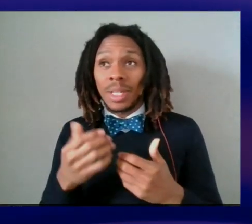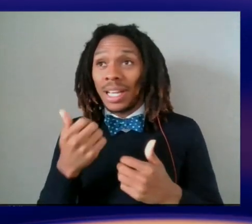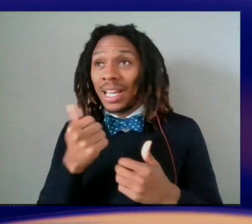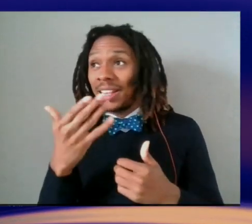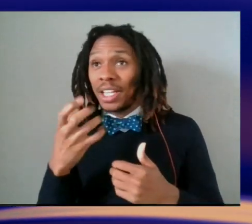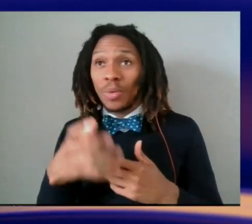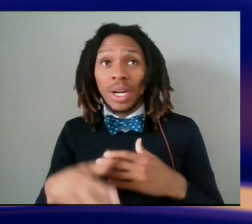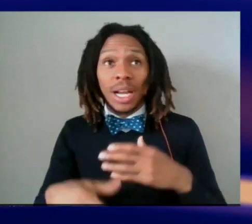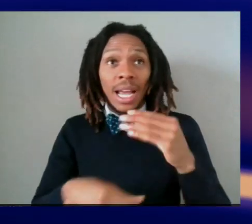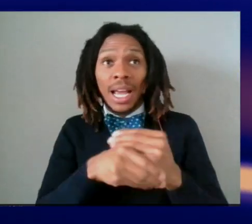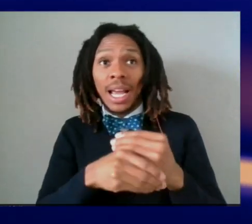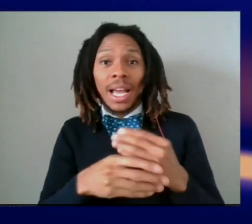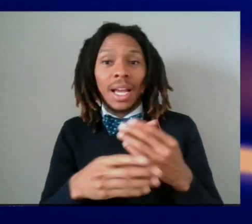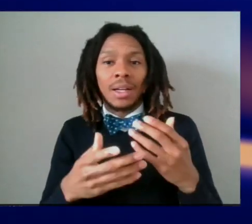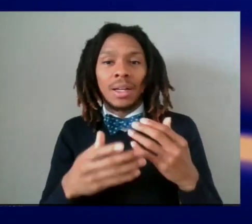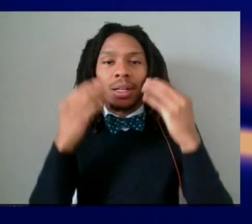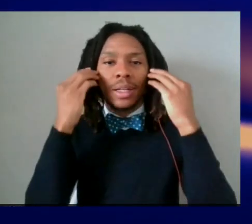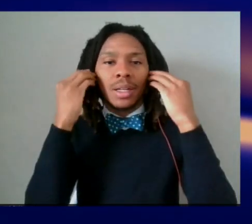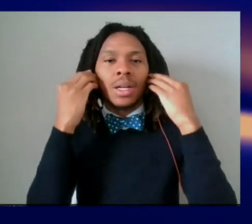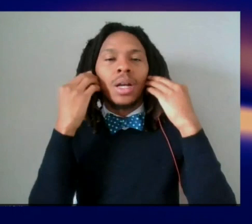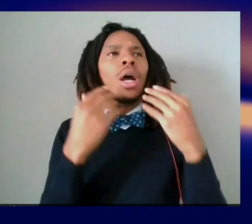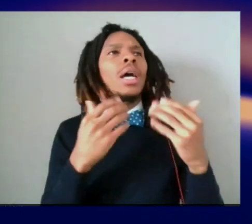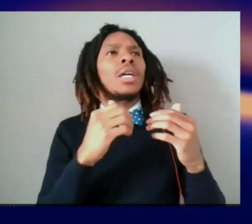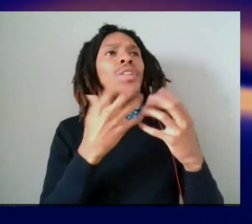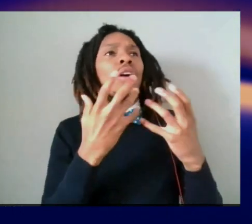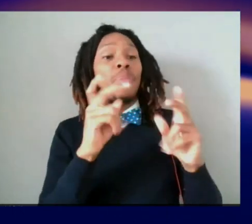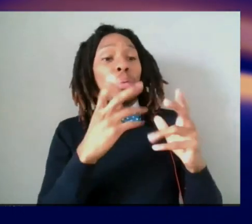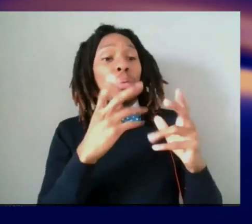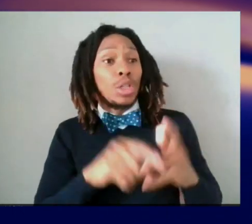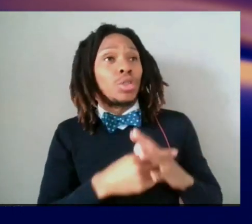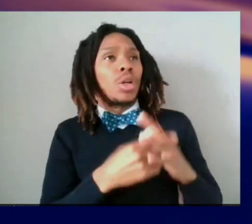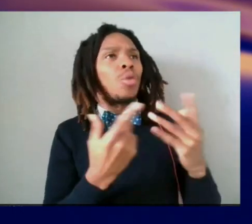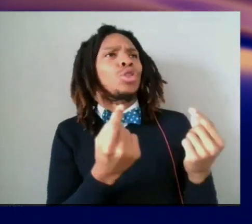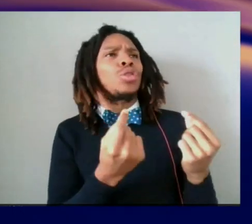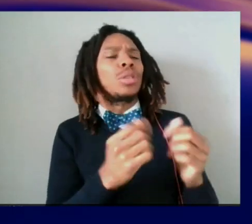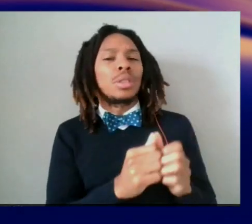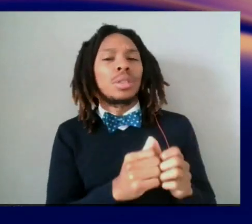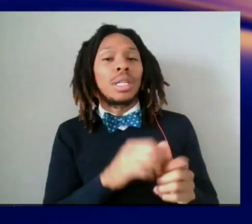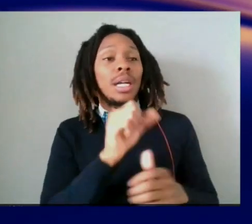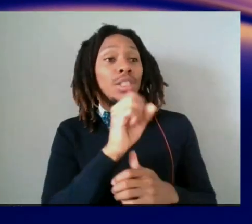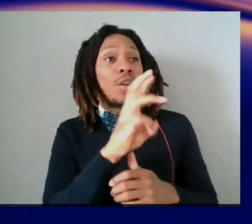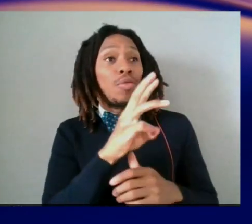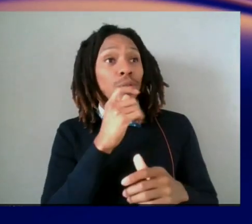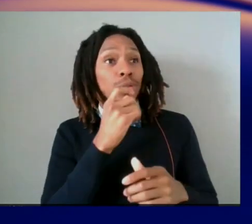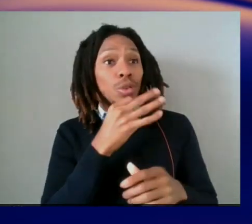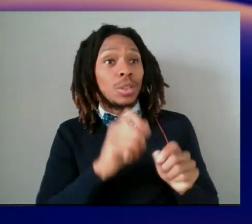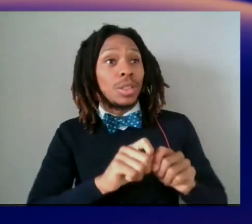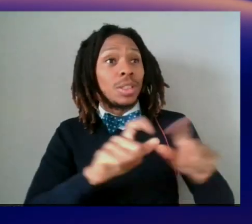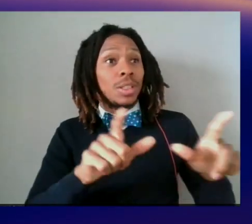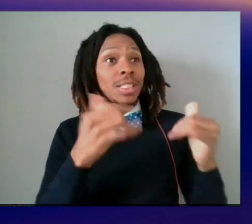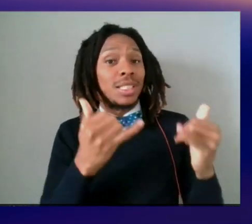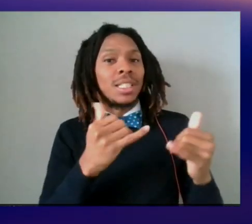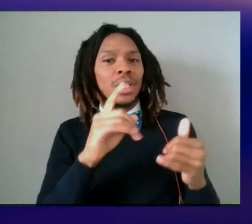What should people do to get started at this point? Yeah, so the software's rolling out today so it should be available in all regions by the end of the day.